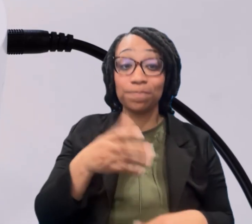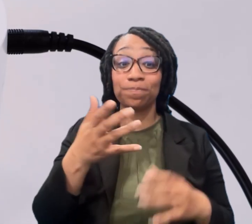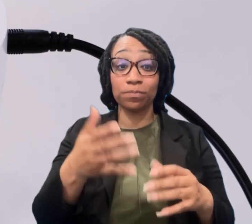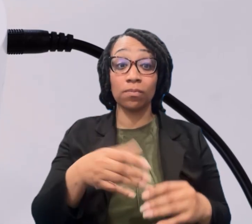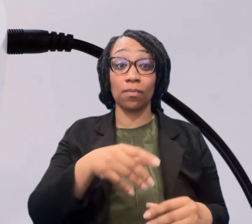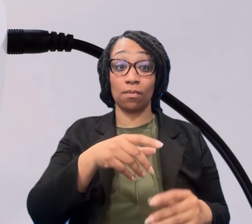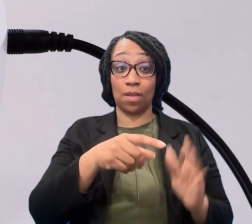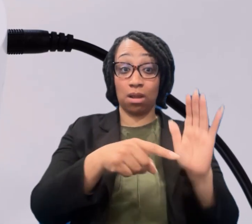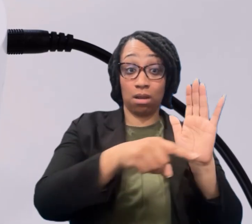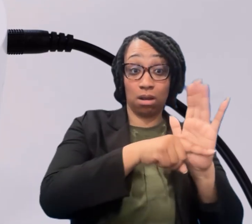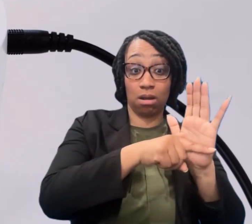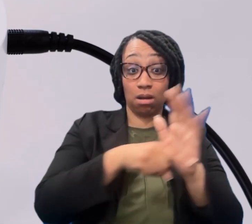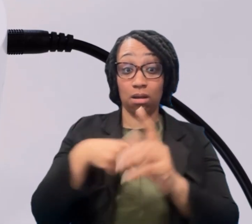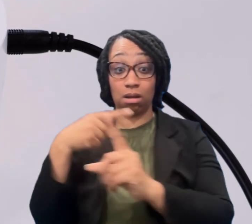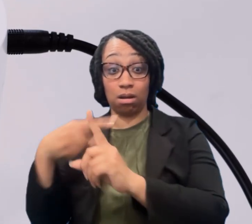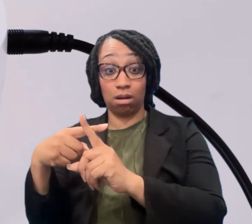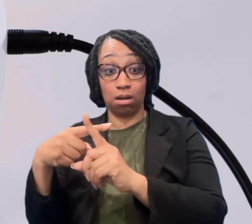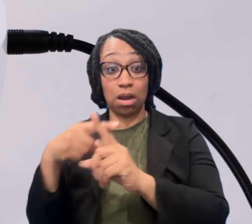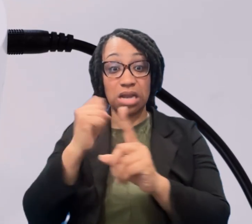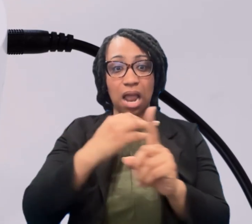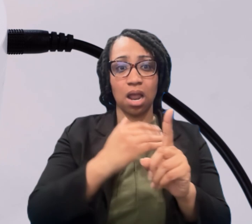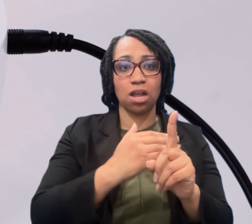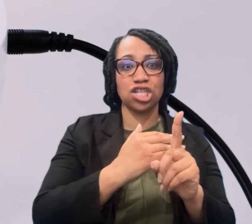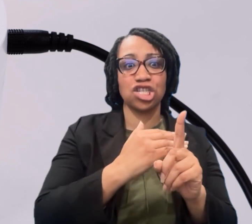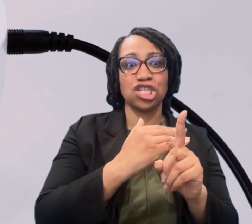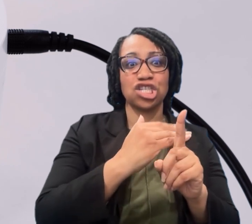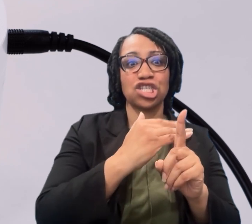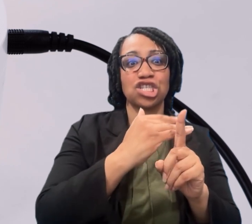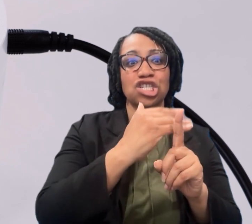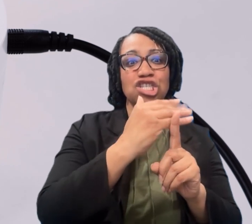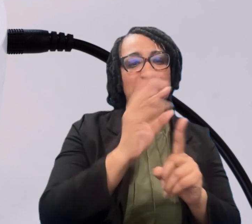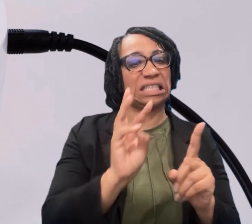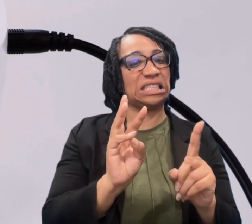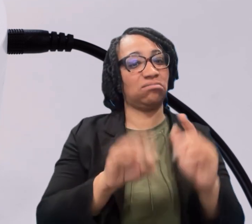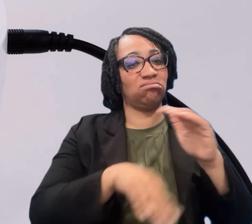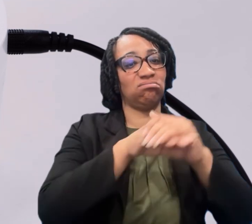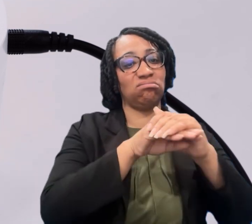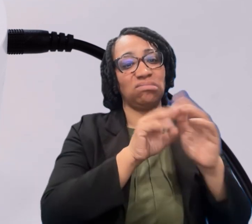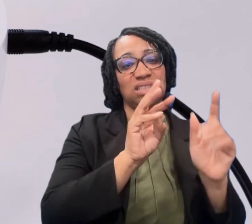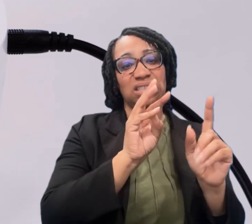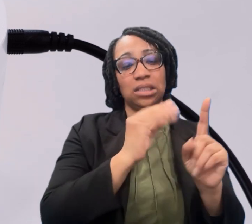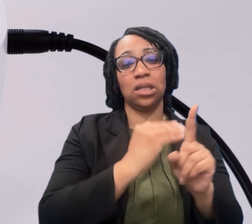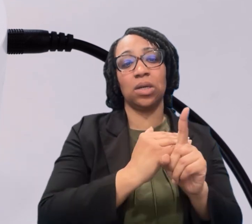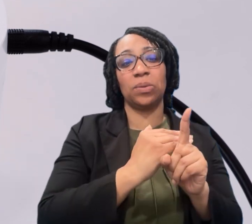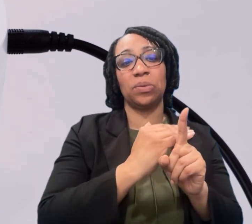And then also that it went from level three up three more levels to level six. When you're here,